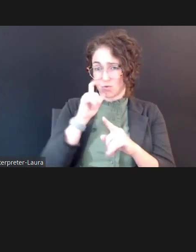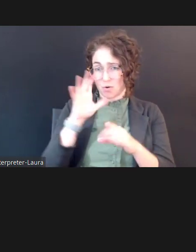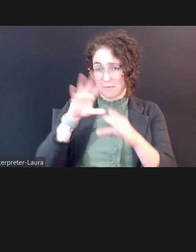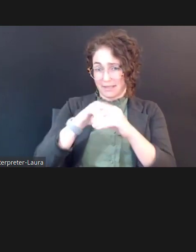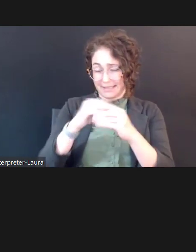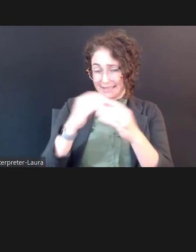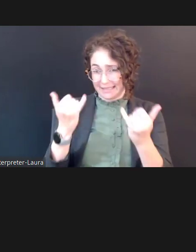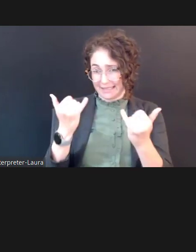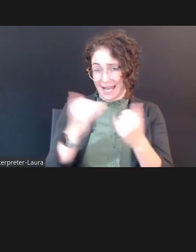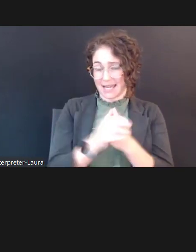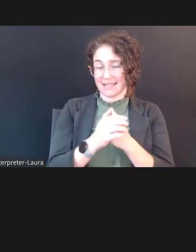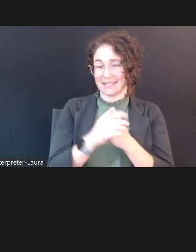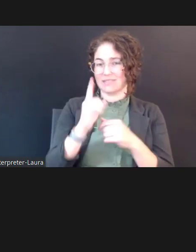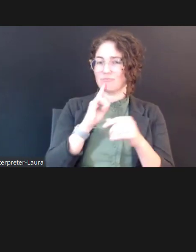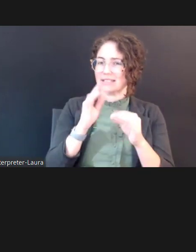and these simpler, less expensive models currently cost around $3,